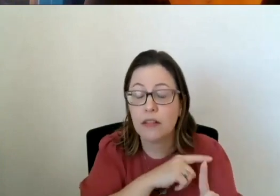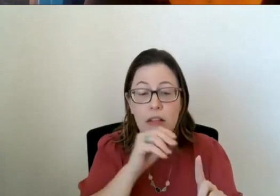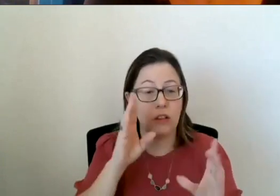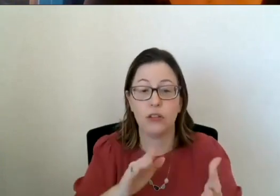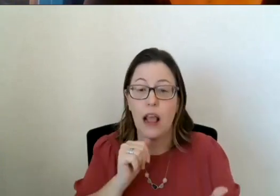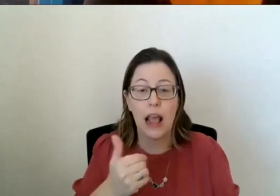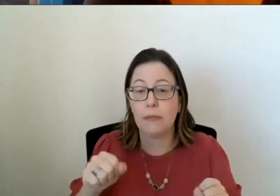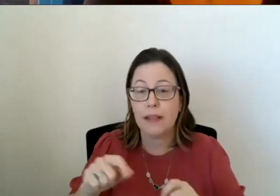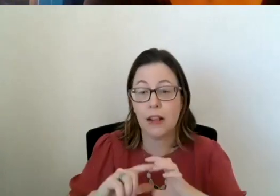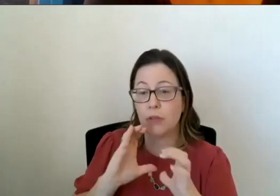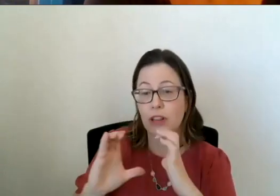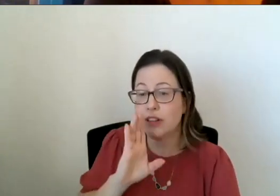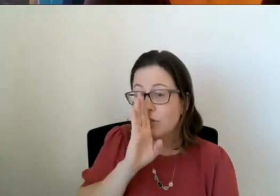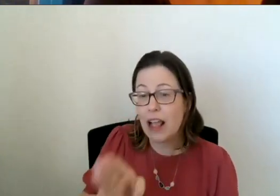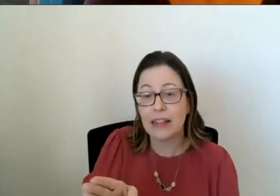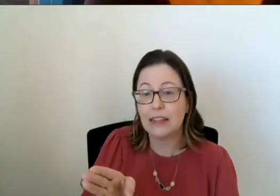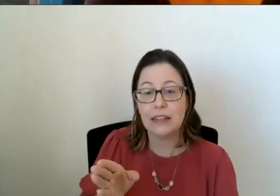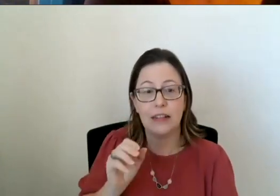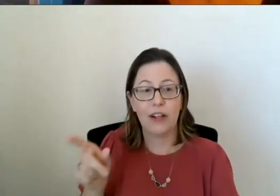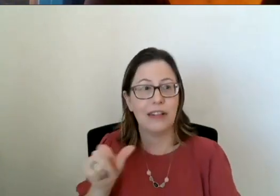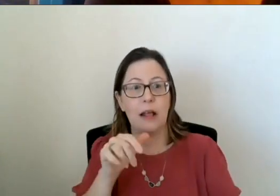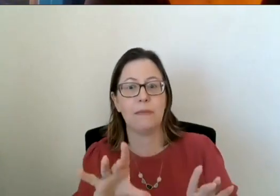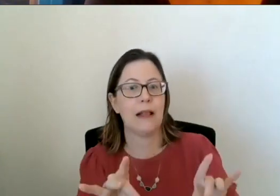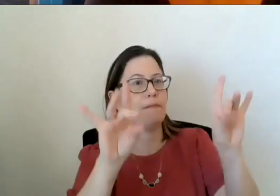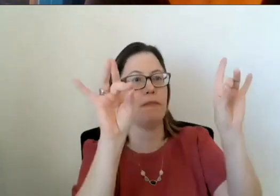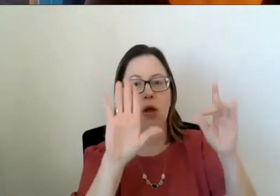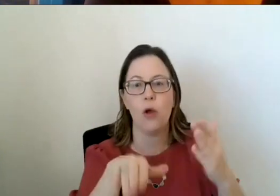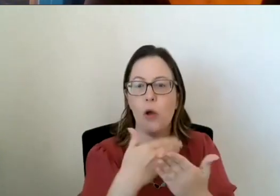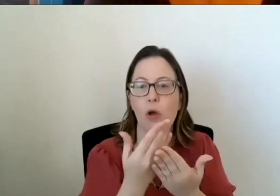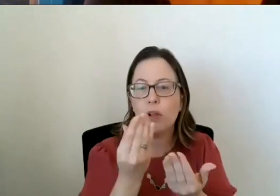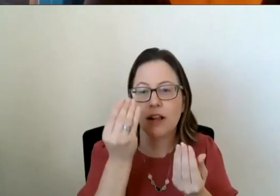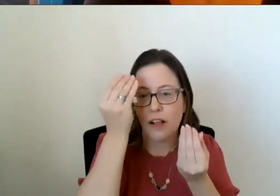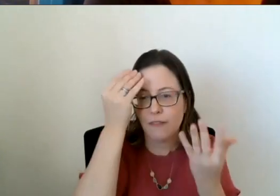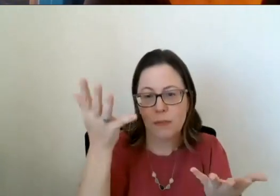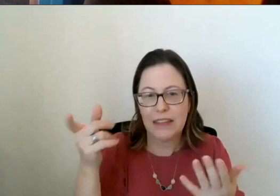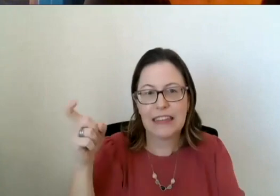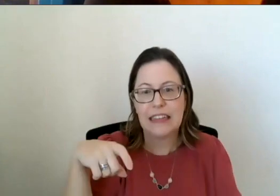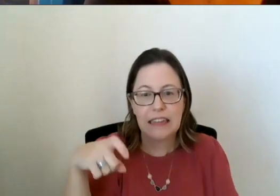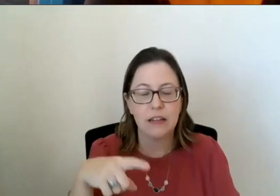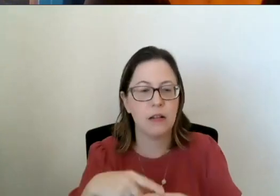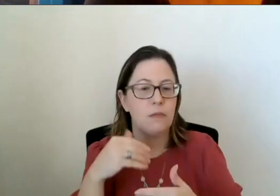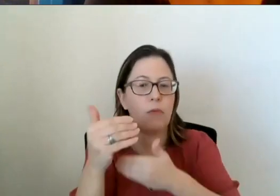giving them this easier curriculum? You can communicate directly with them and just acquire as